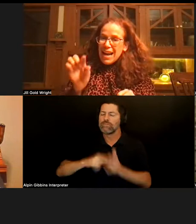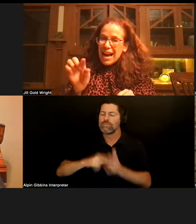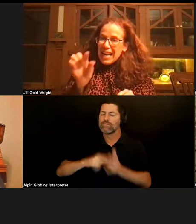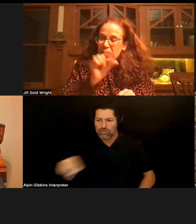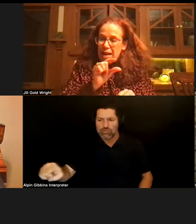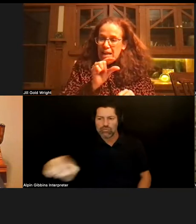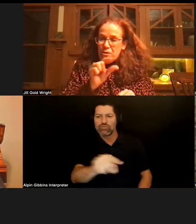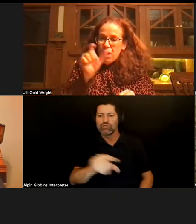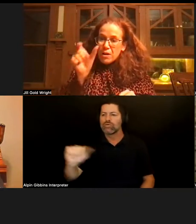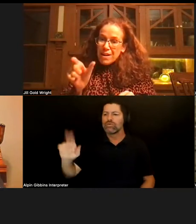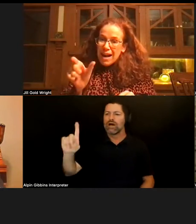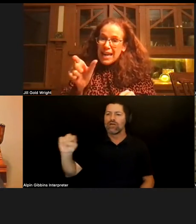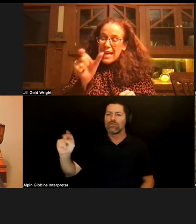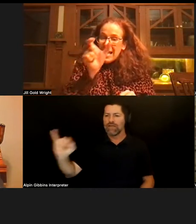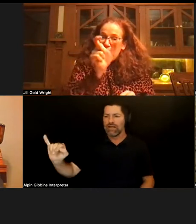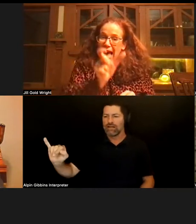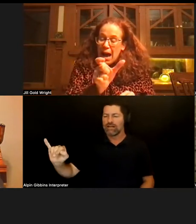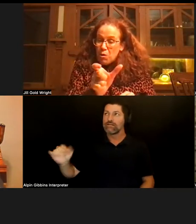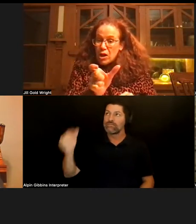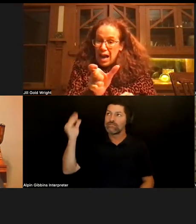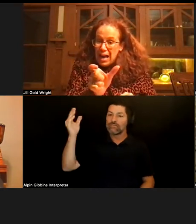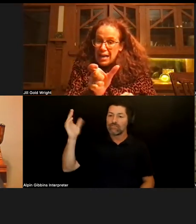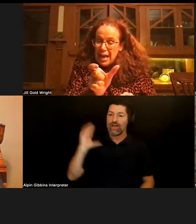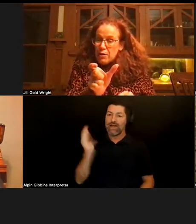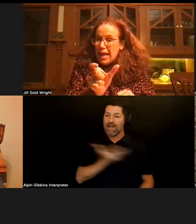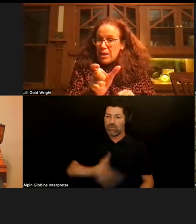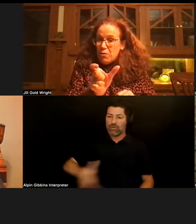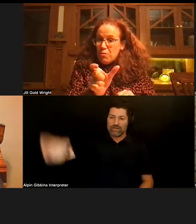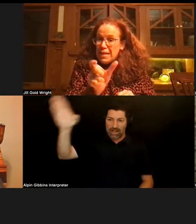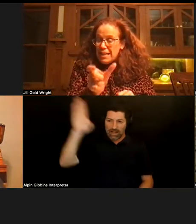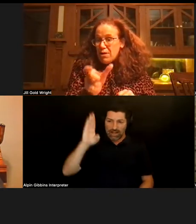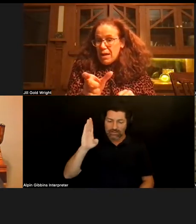know I loan new 20:23:10 autumn nigh. our God. Elohenu means